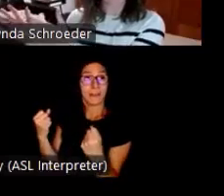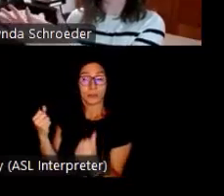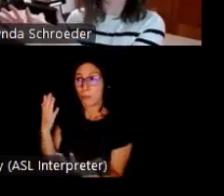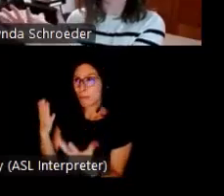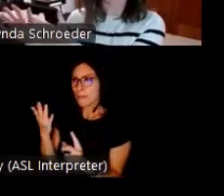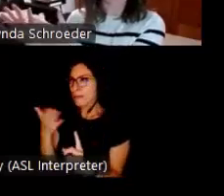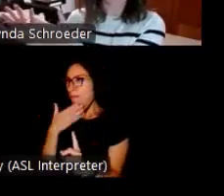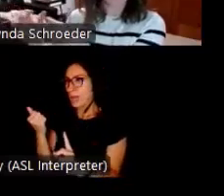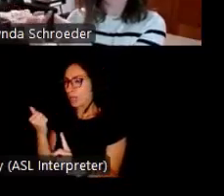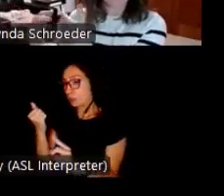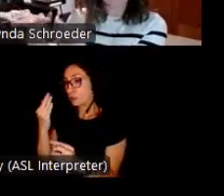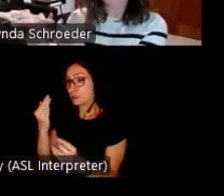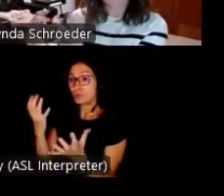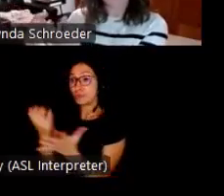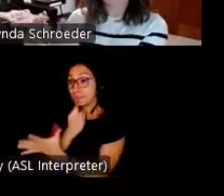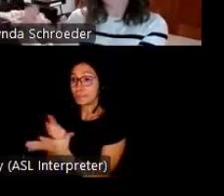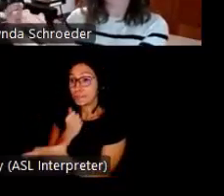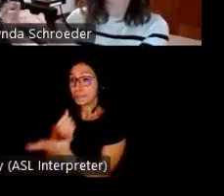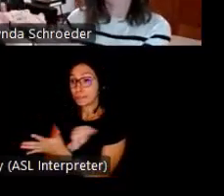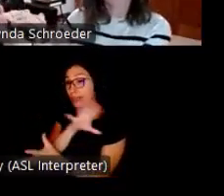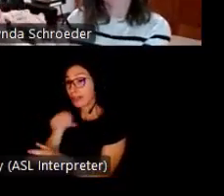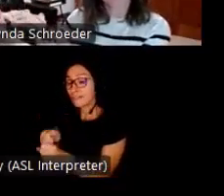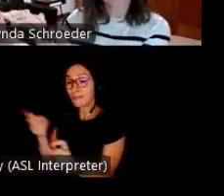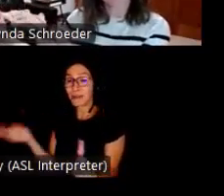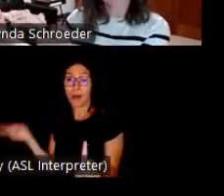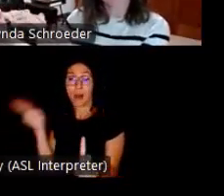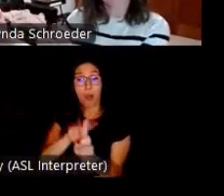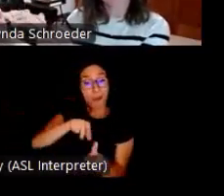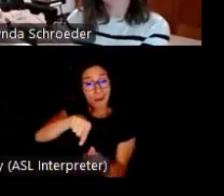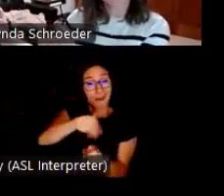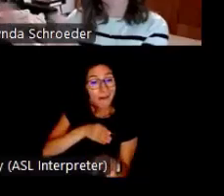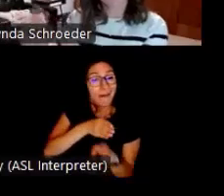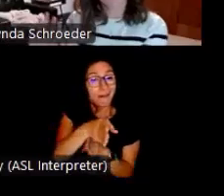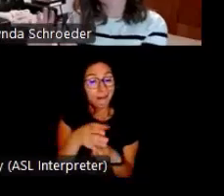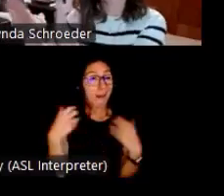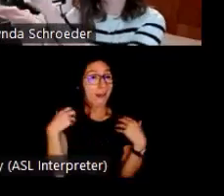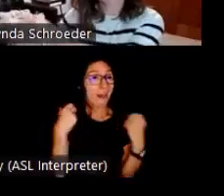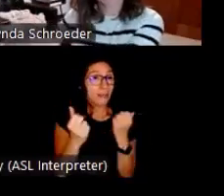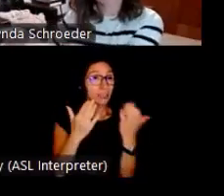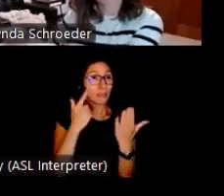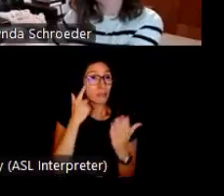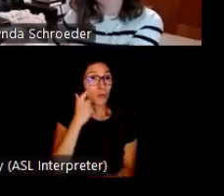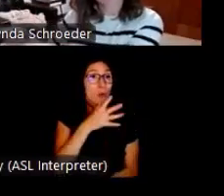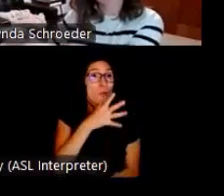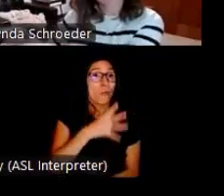to health and services for women and then just introduce rural.